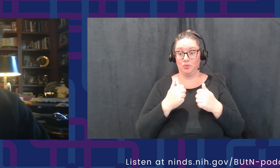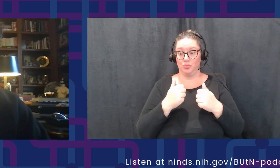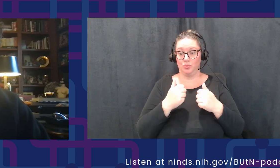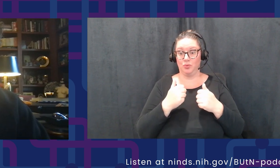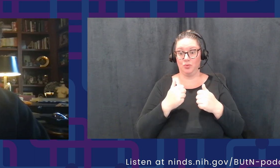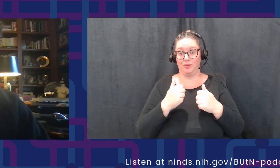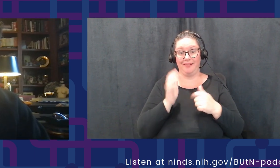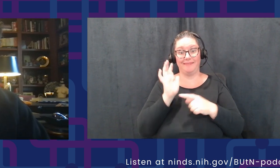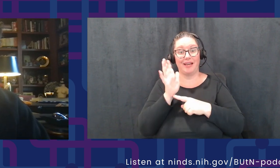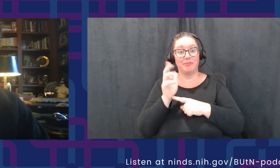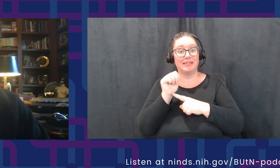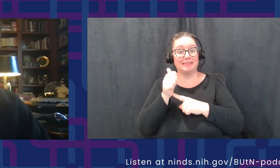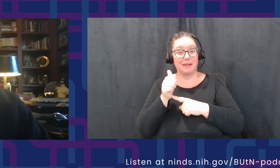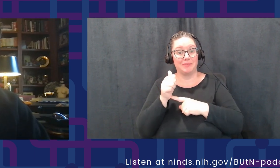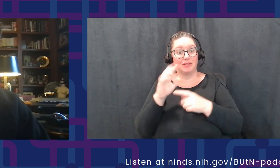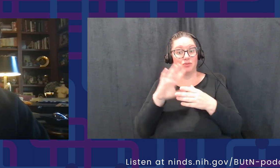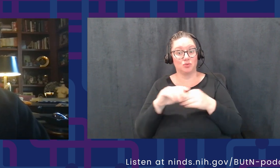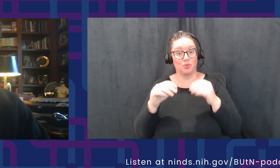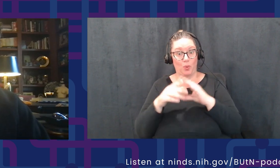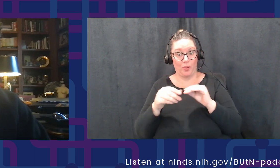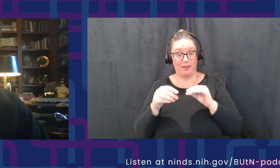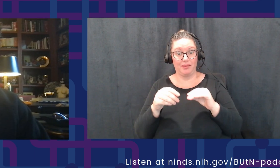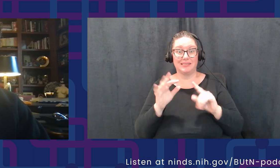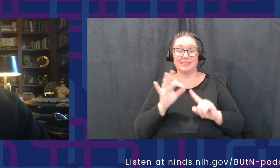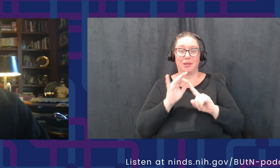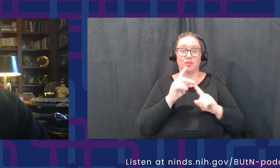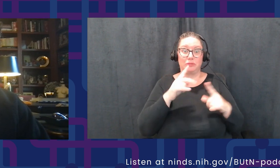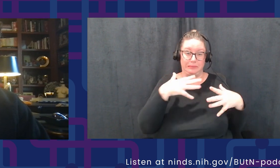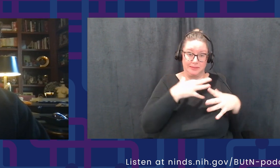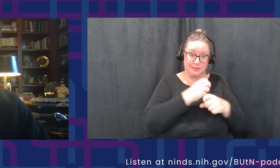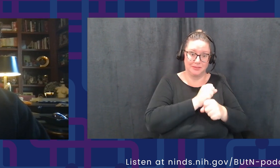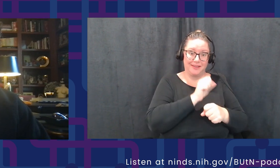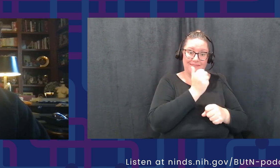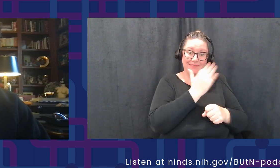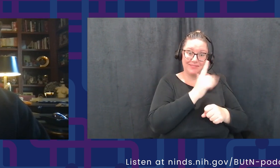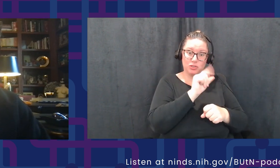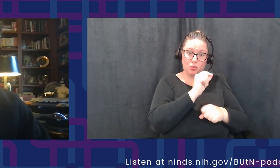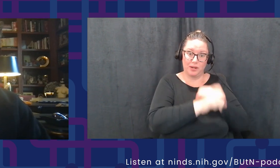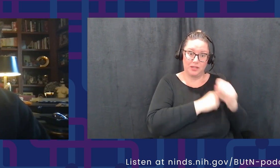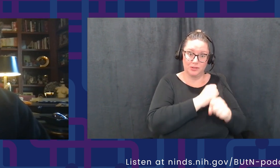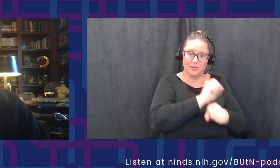ten minute story, especially when you've done 15, 20 years of work. But it's also rewarding.